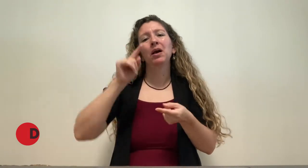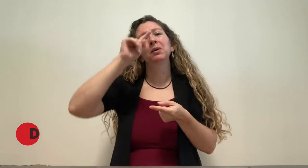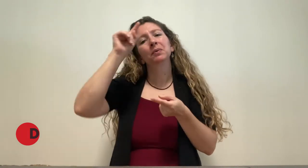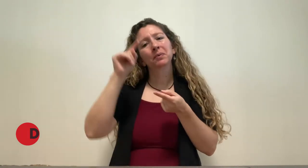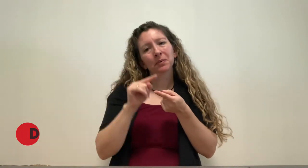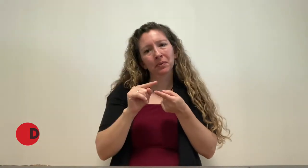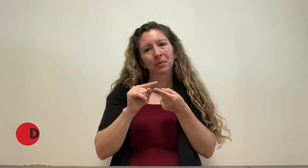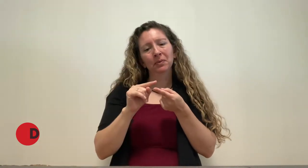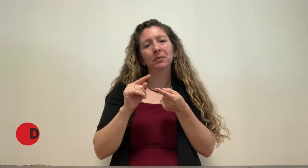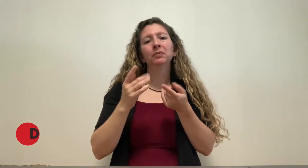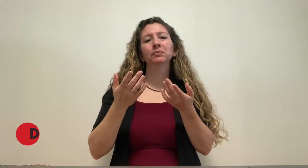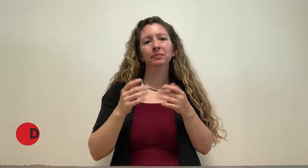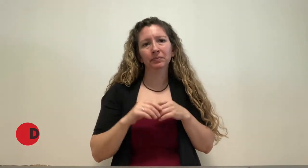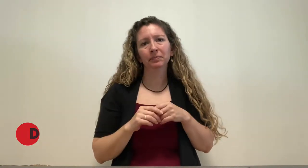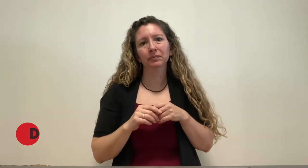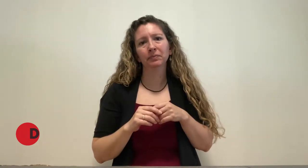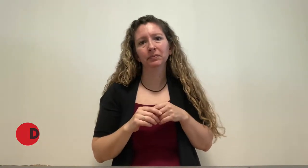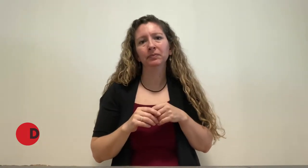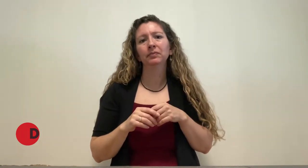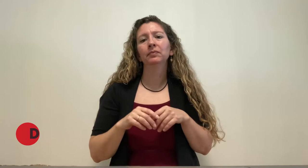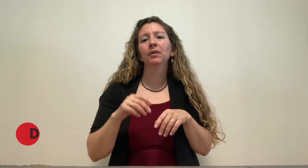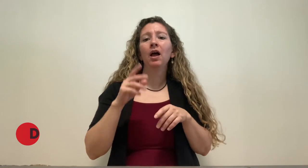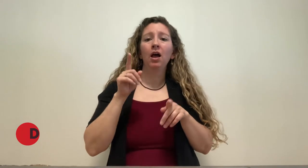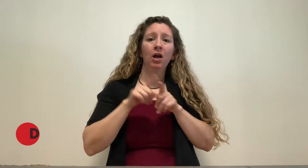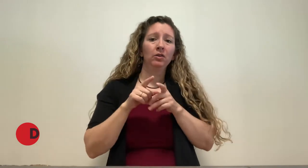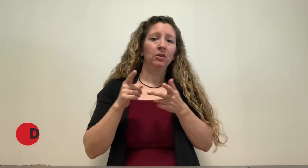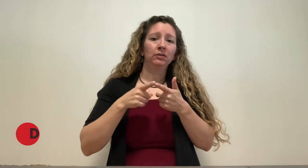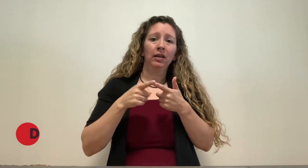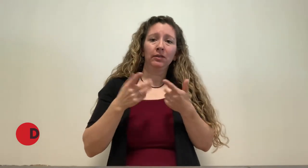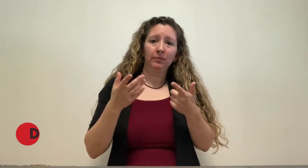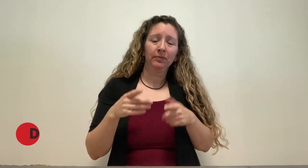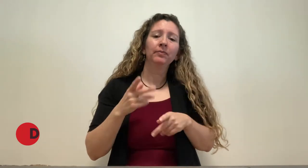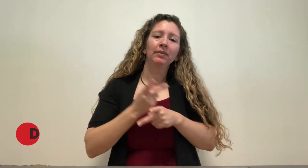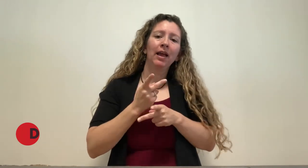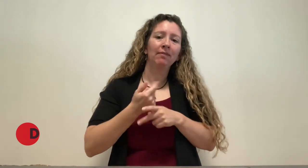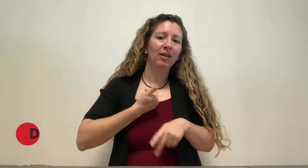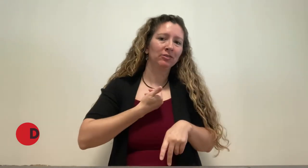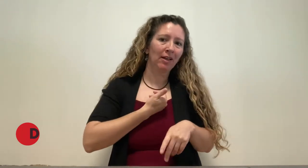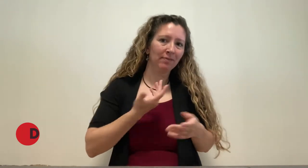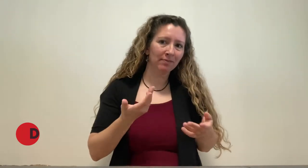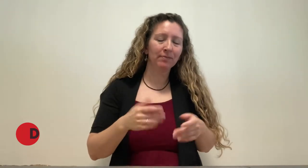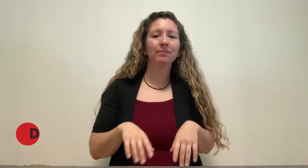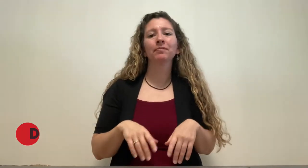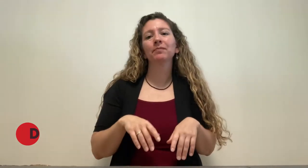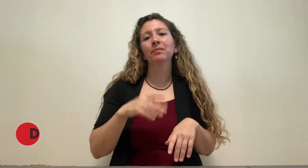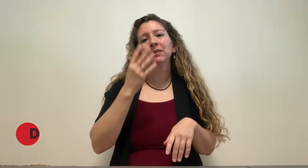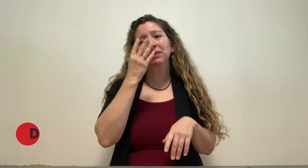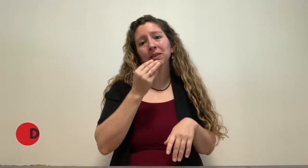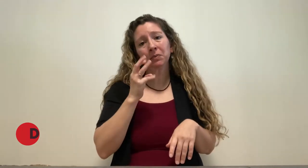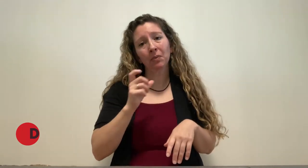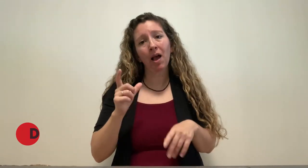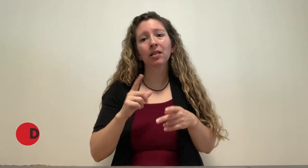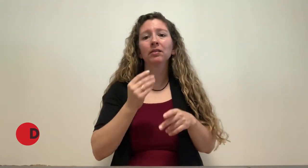and stress, and the goal is to reduce its severity. Secondly, take care of ourselves.